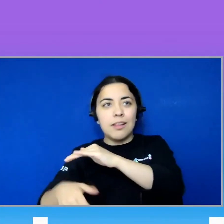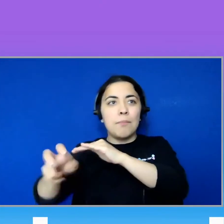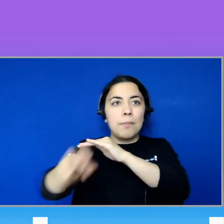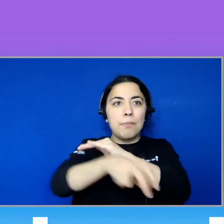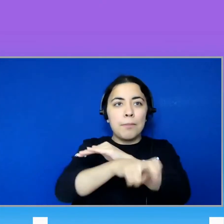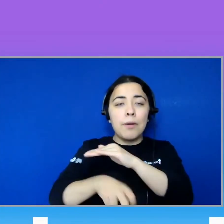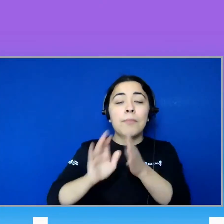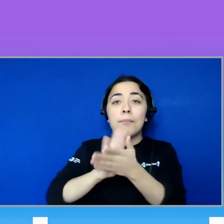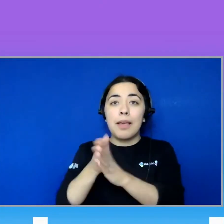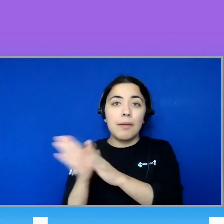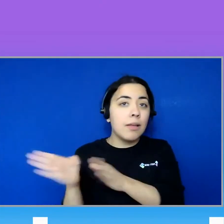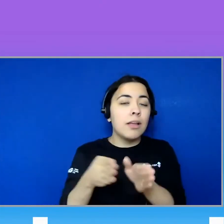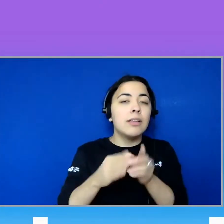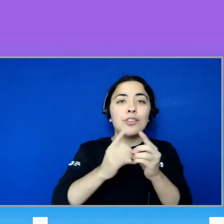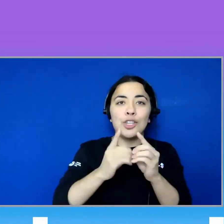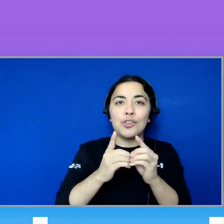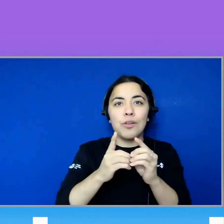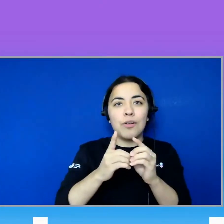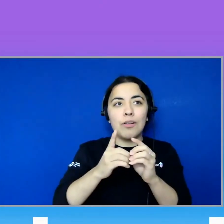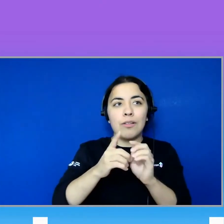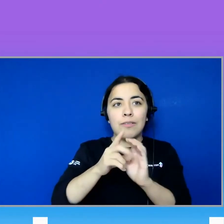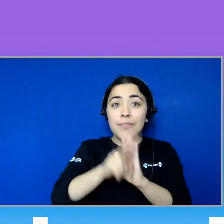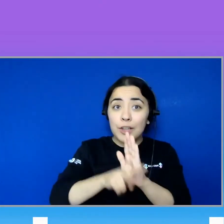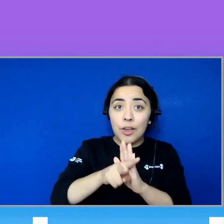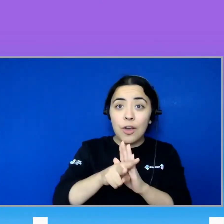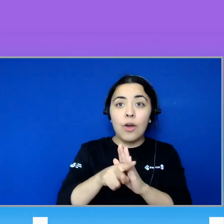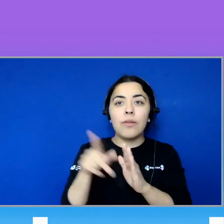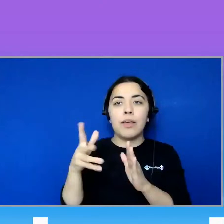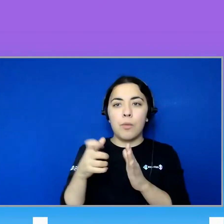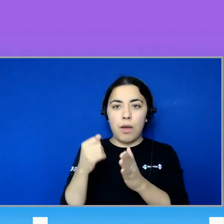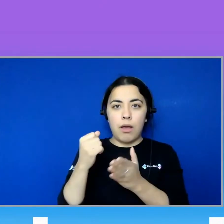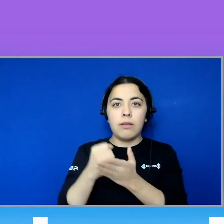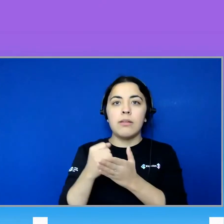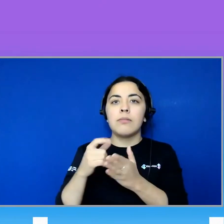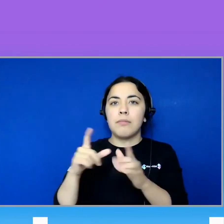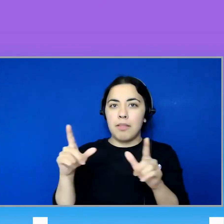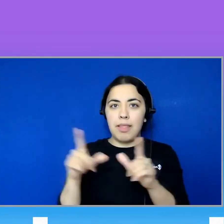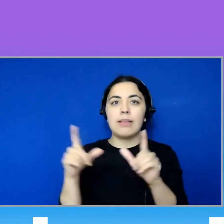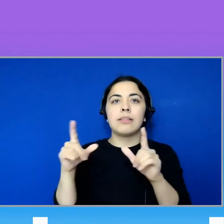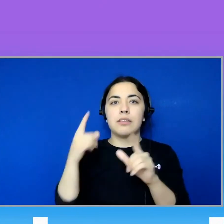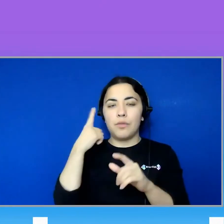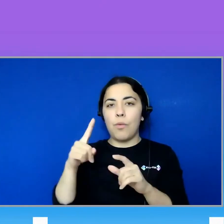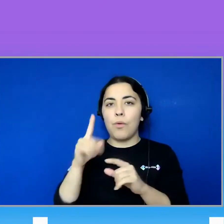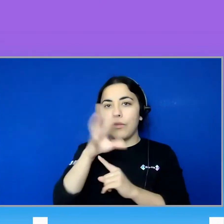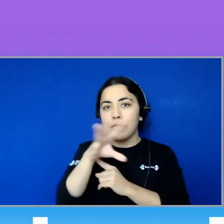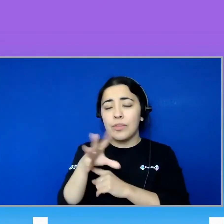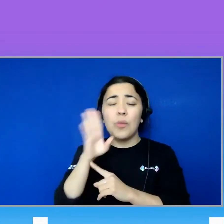that time. And we want to licensing the footage. It would